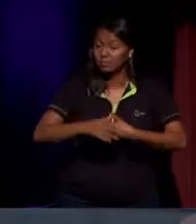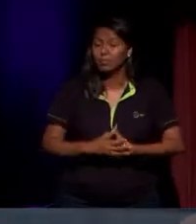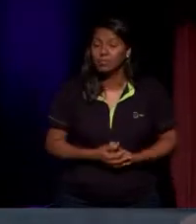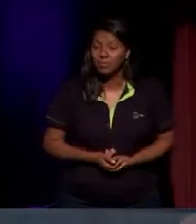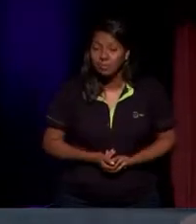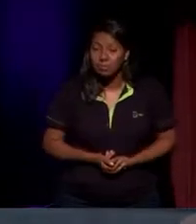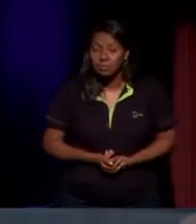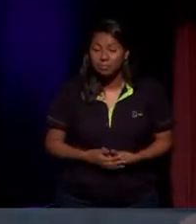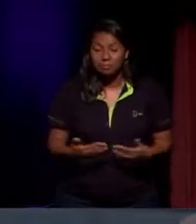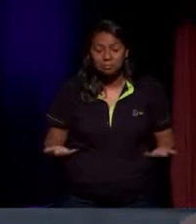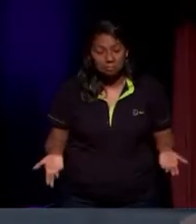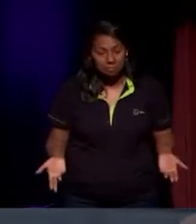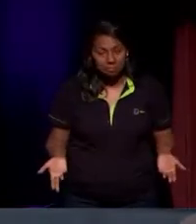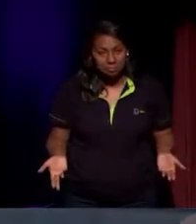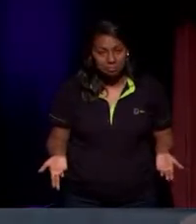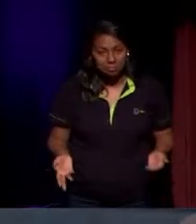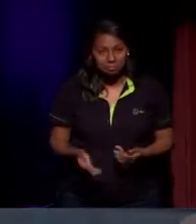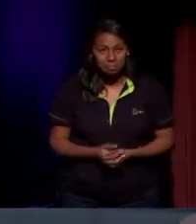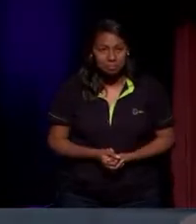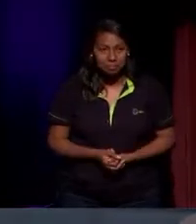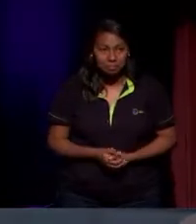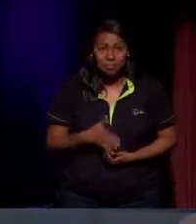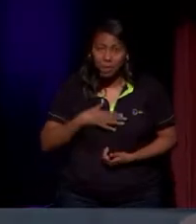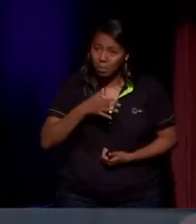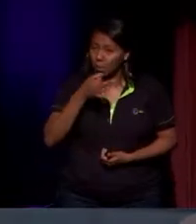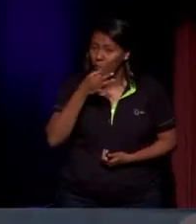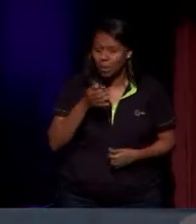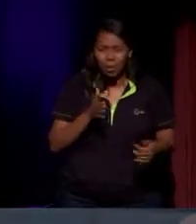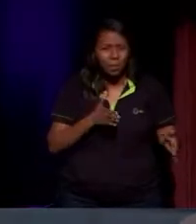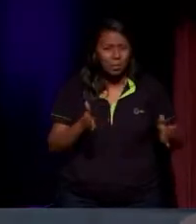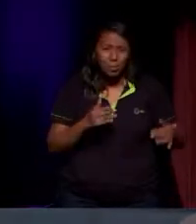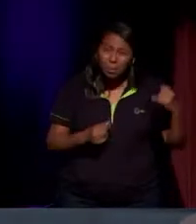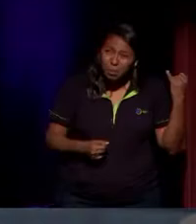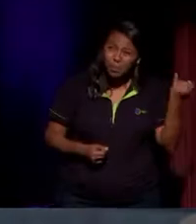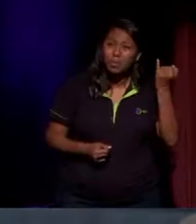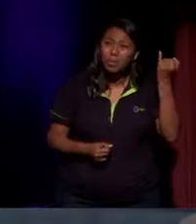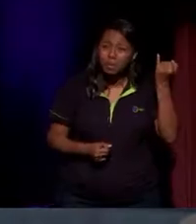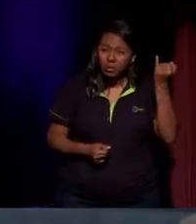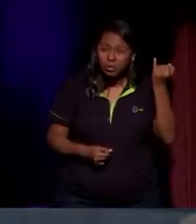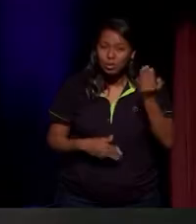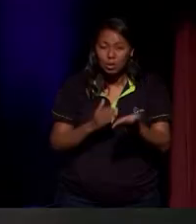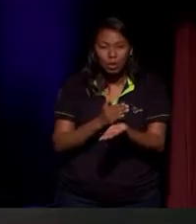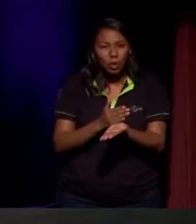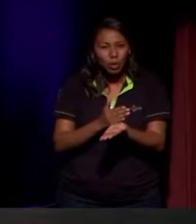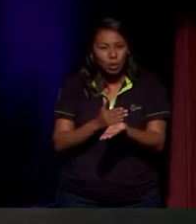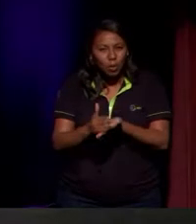So I consider that this was a moment extremely important where we start to sew the Movement